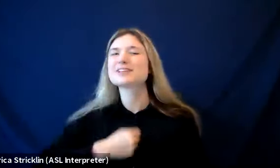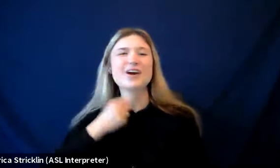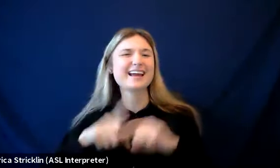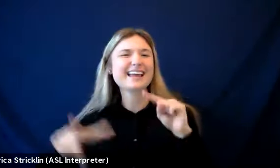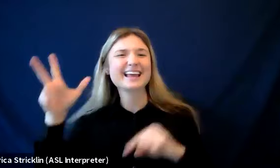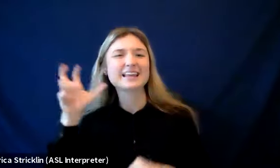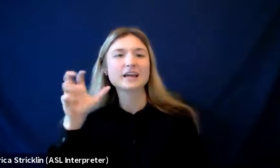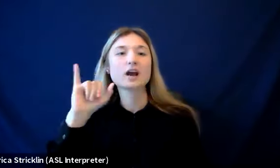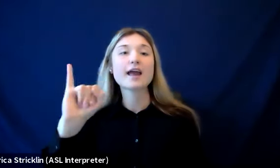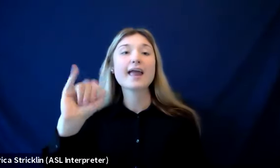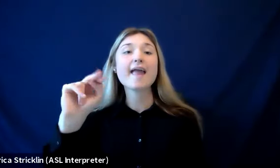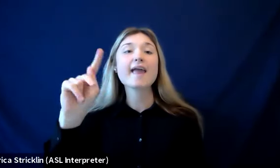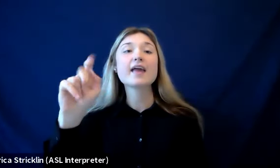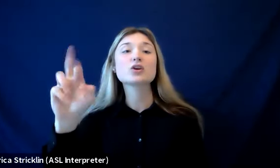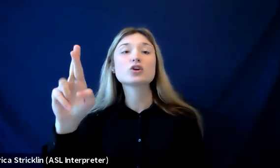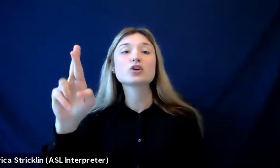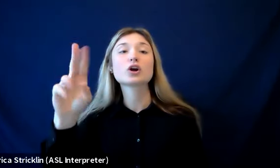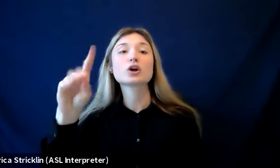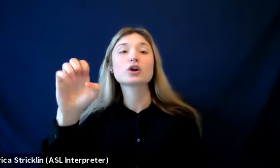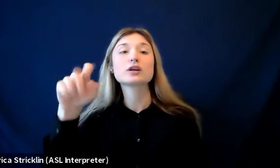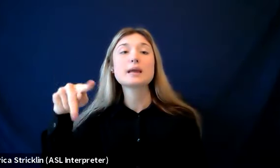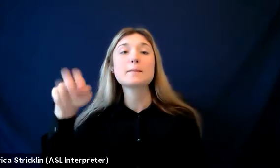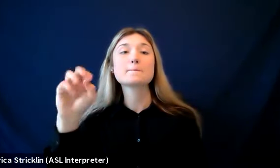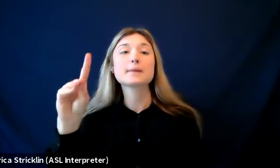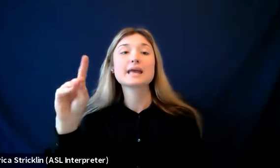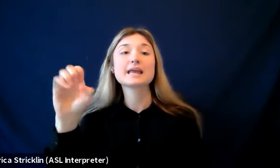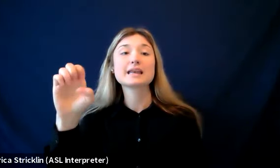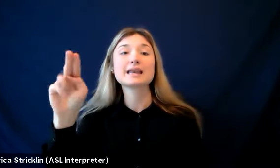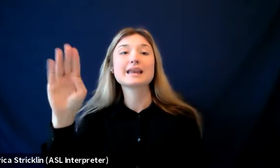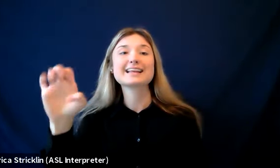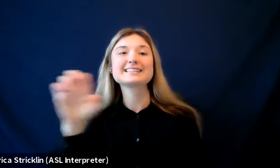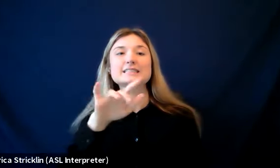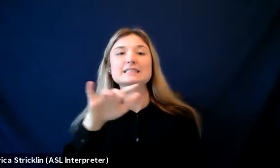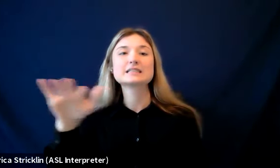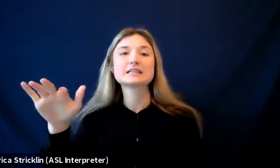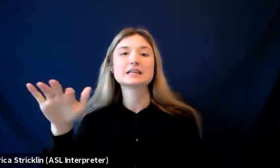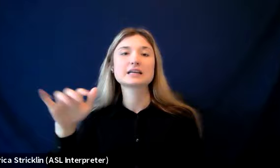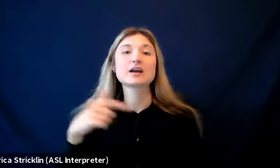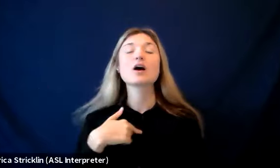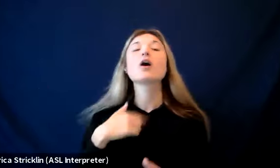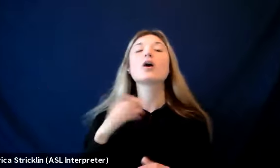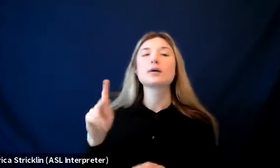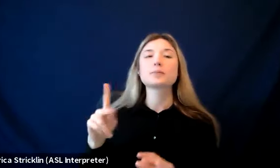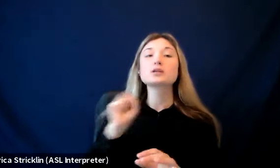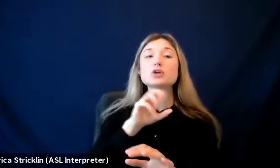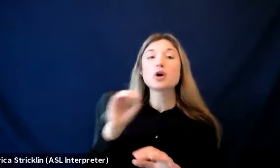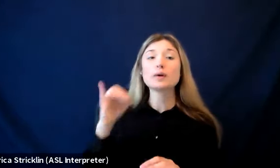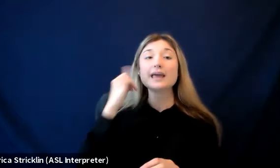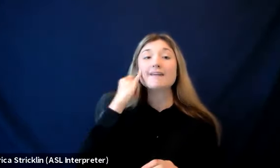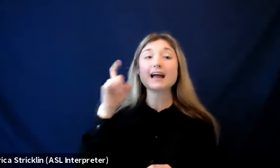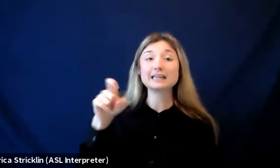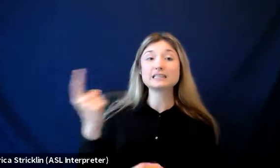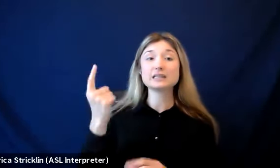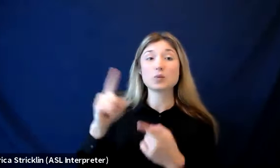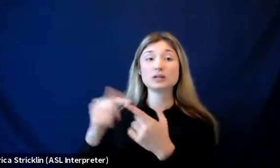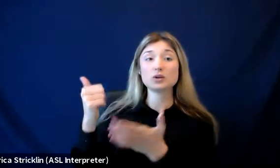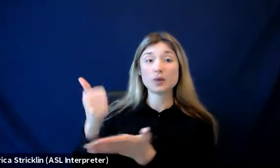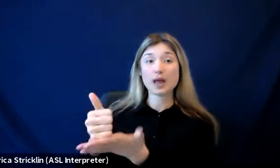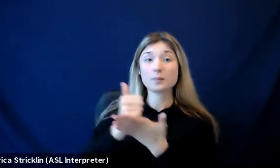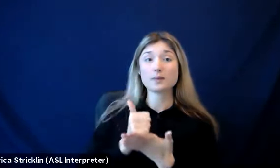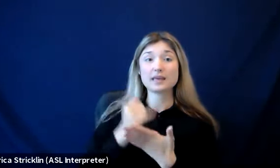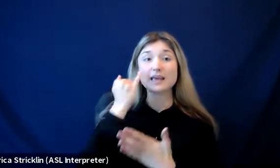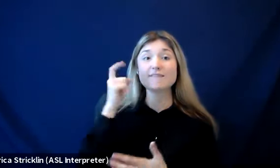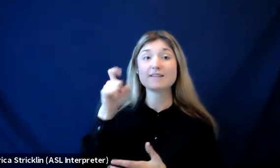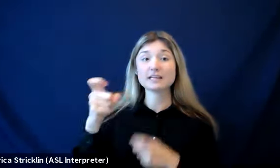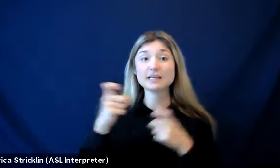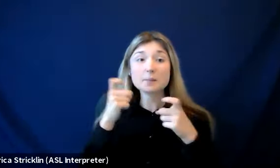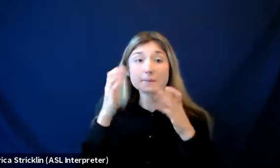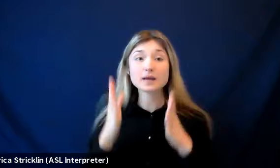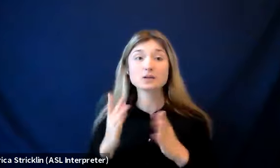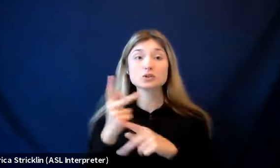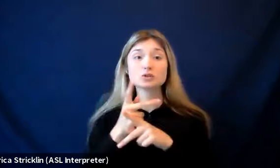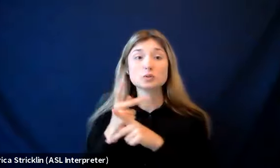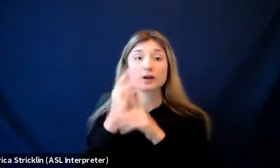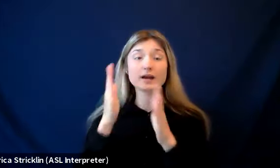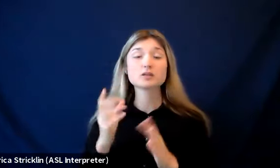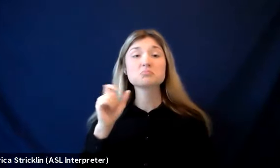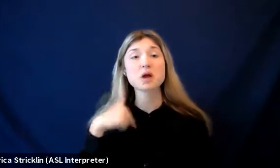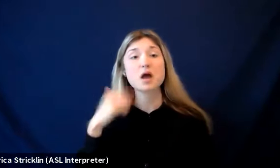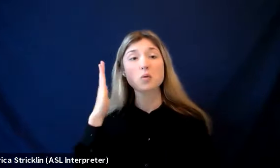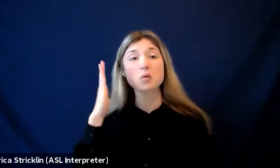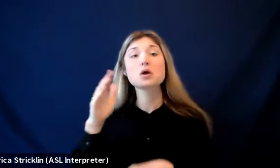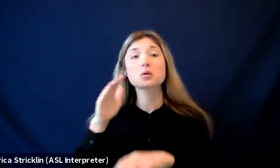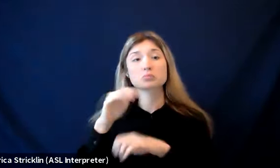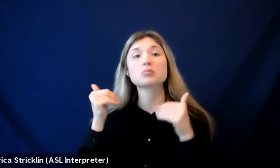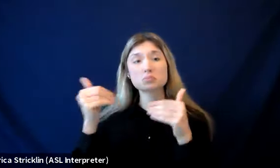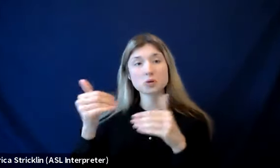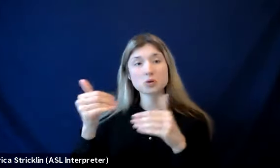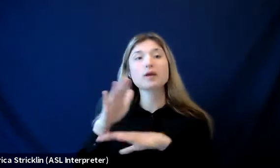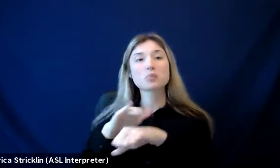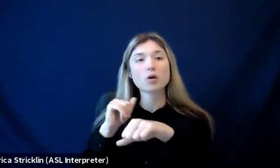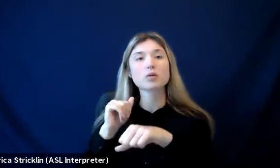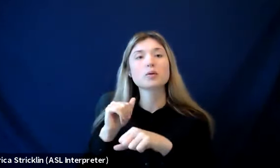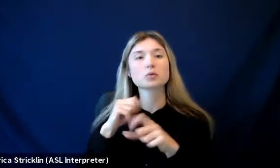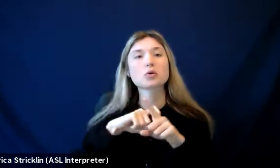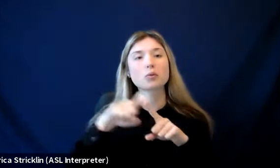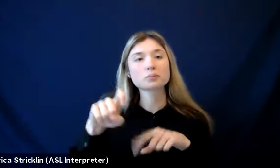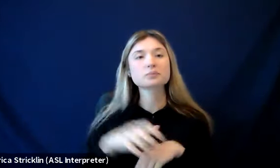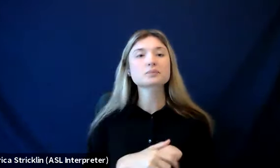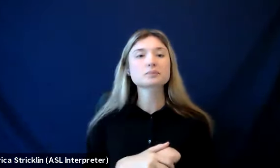interdependence, I thought a key word is life I need someone to help me or I will, if I need a manager or supervisor. Call my supervisor manager